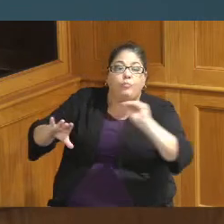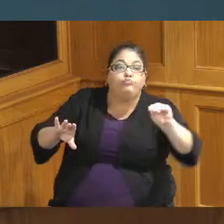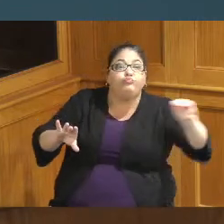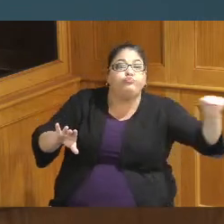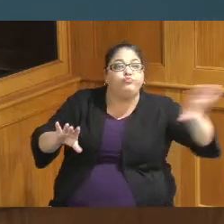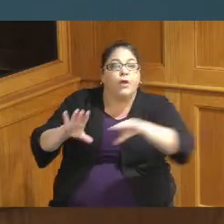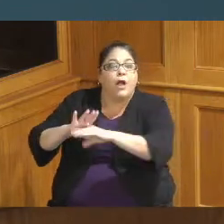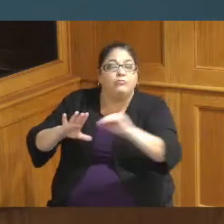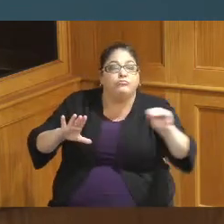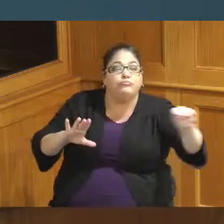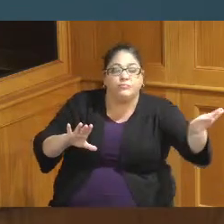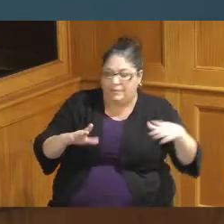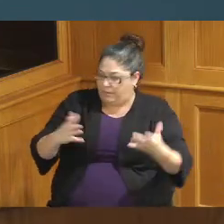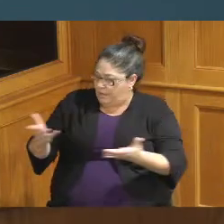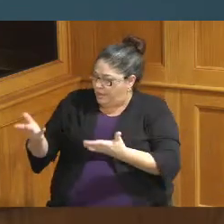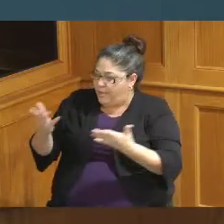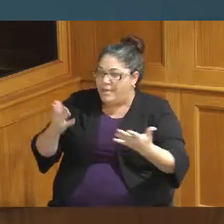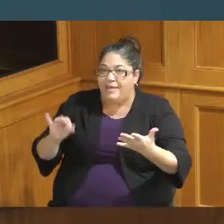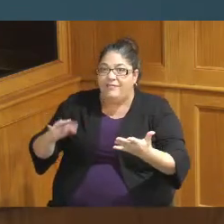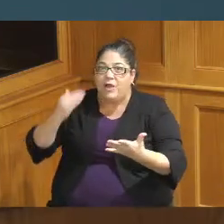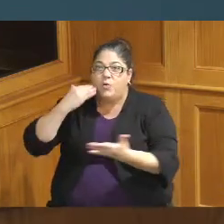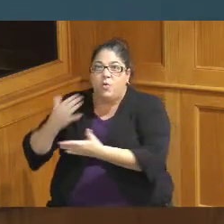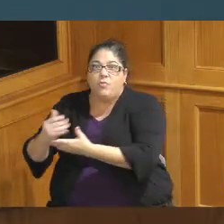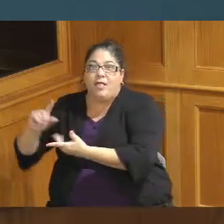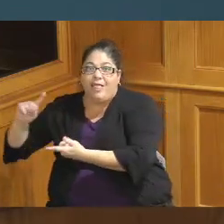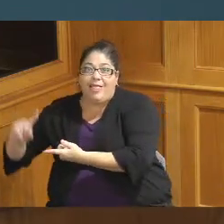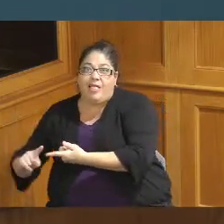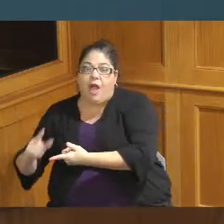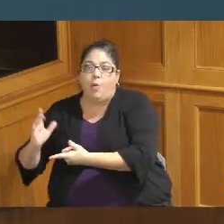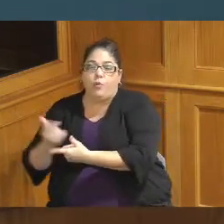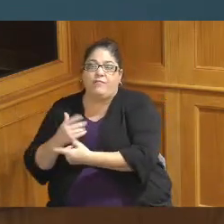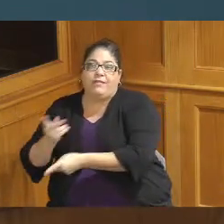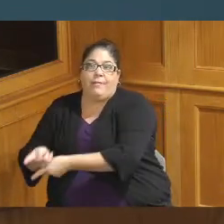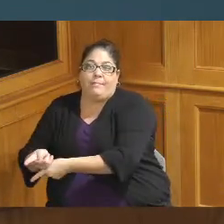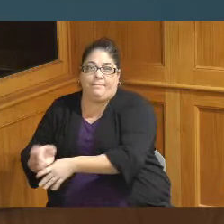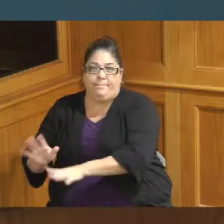just I don't I didn't I would have liked to have gotten that information before I supported all the